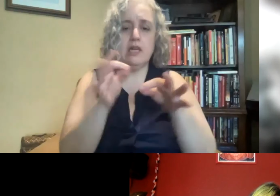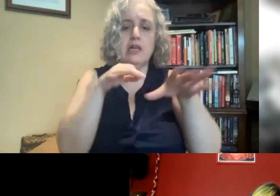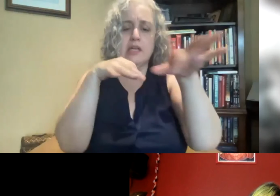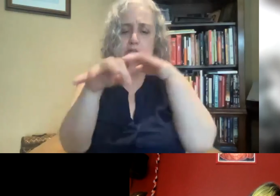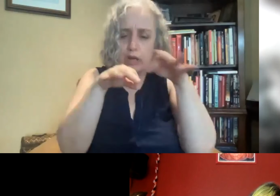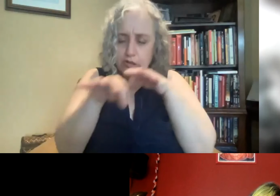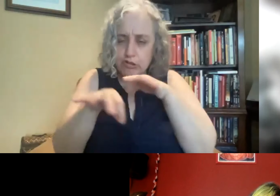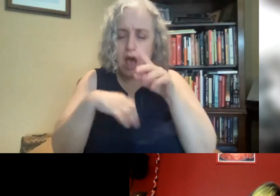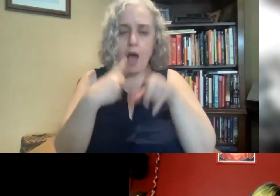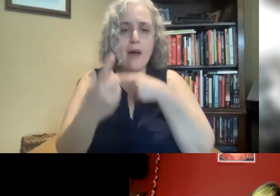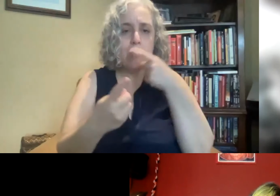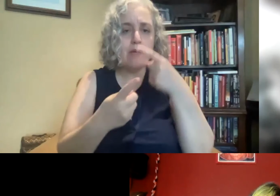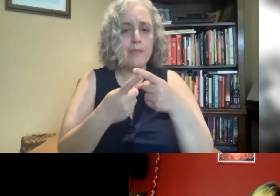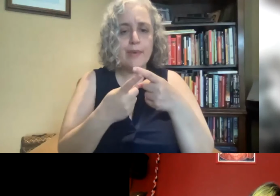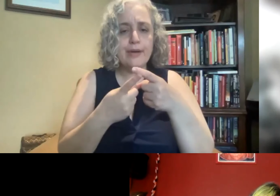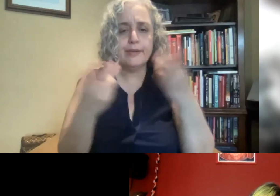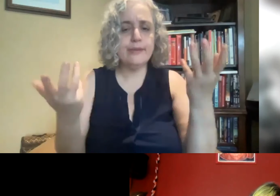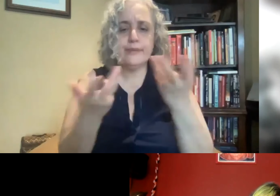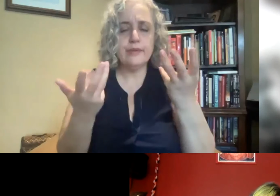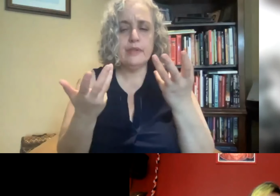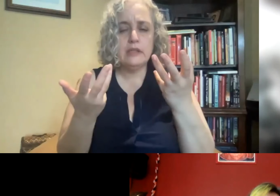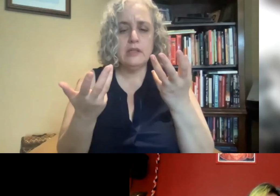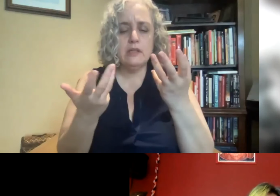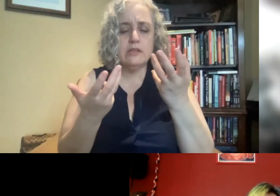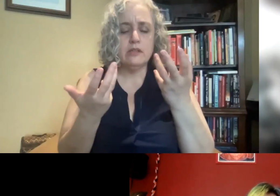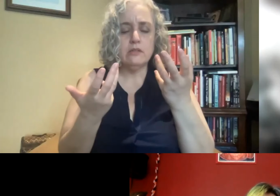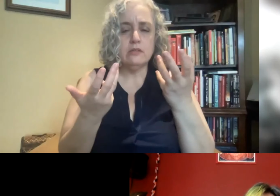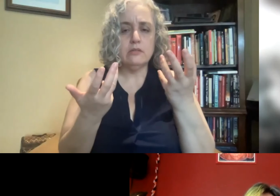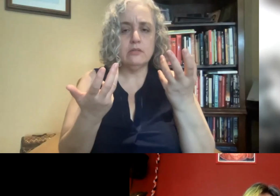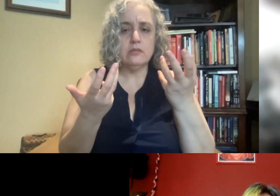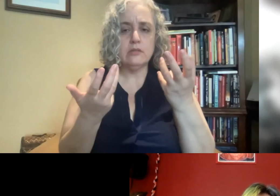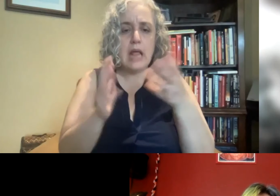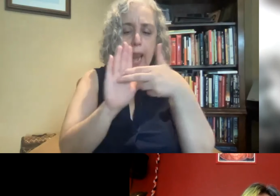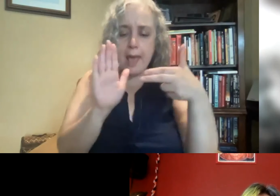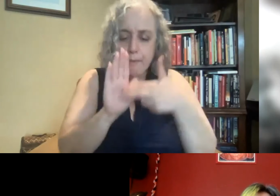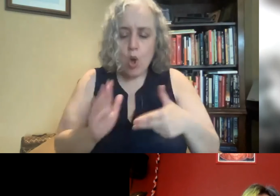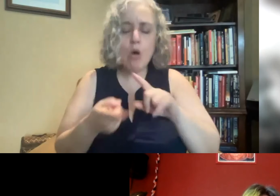about how to sort something or how to label something.